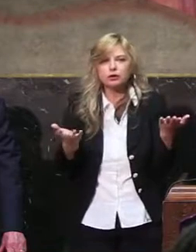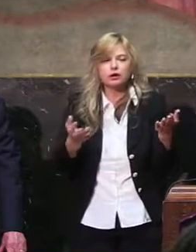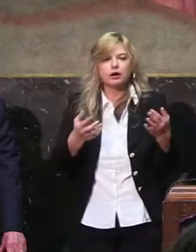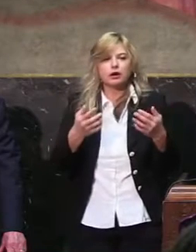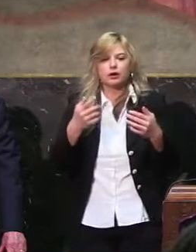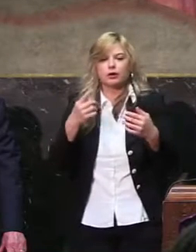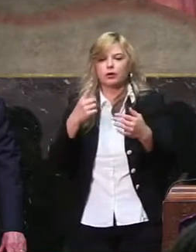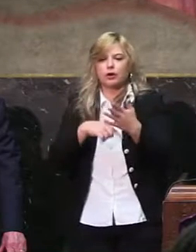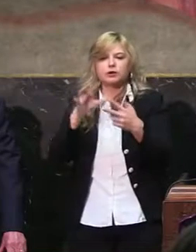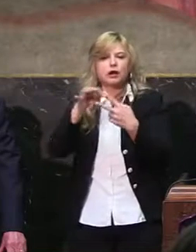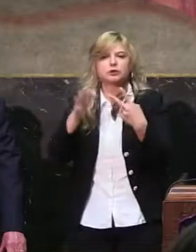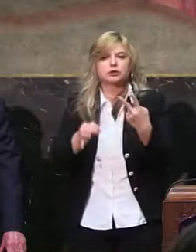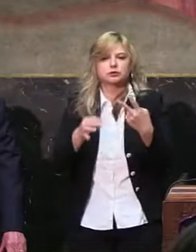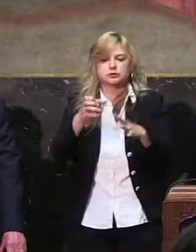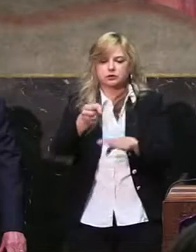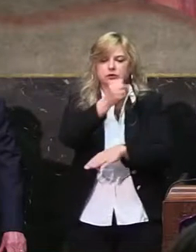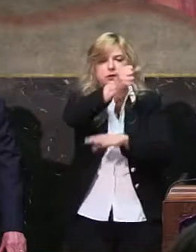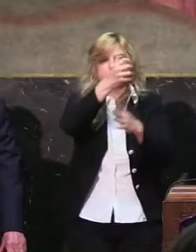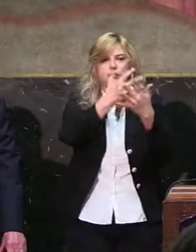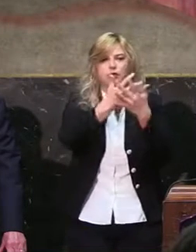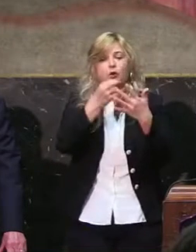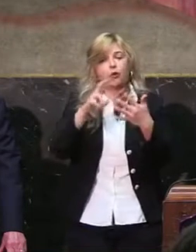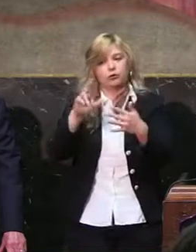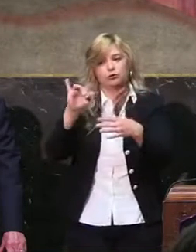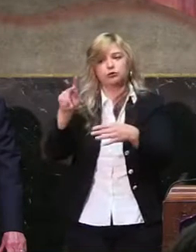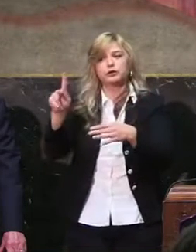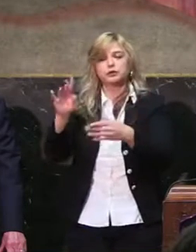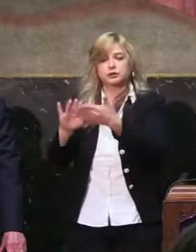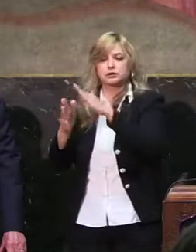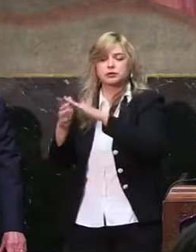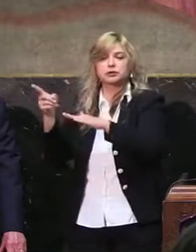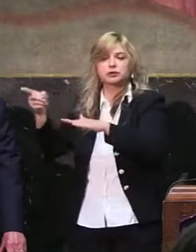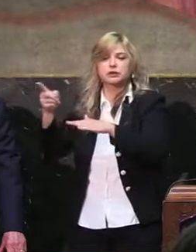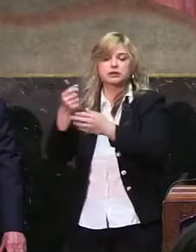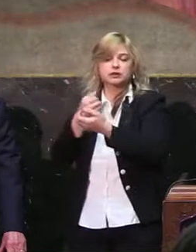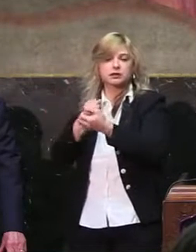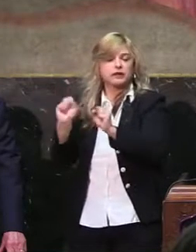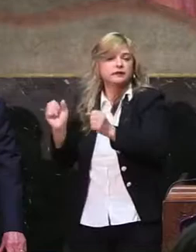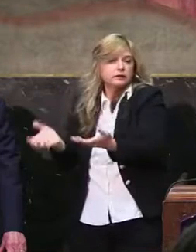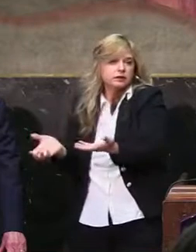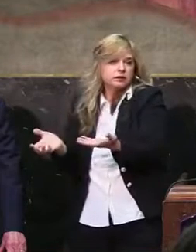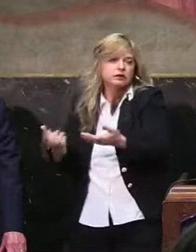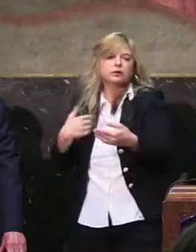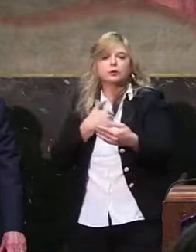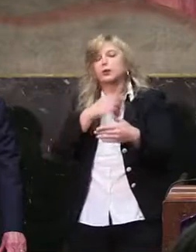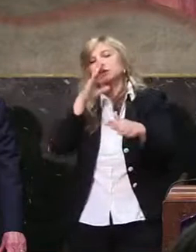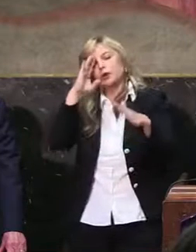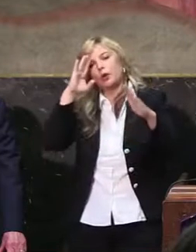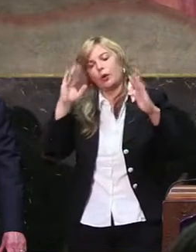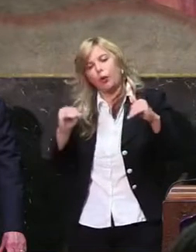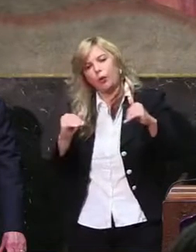or risk the communities public safety so we're hoping that with these changes we